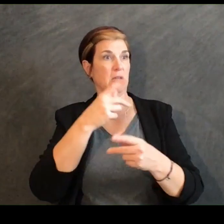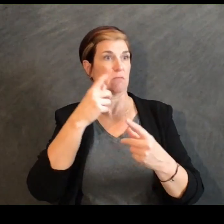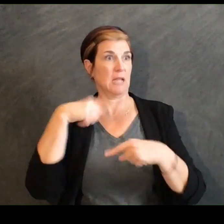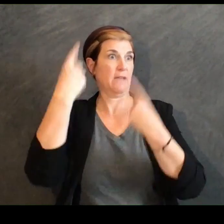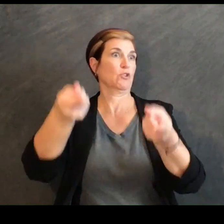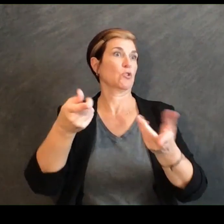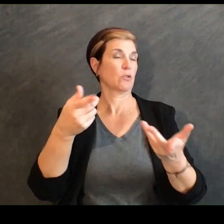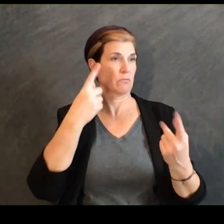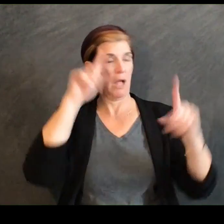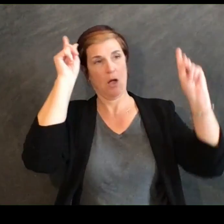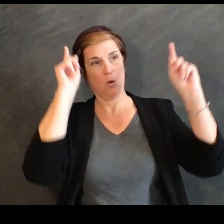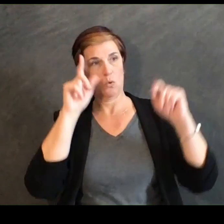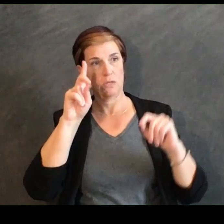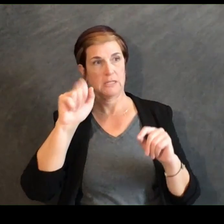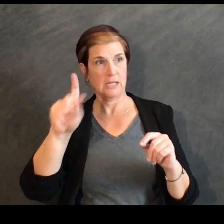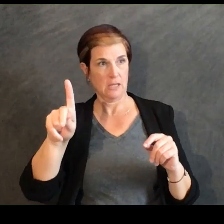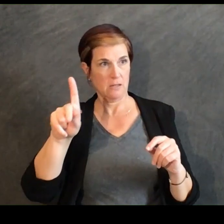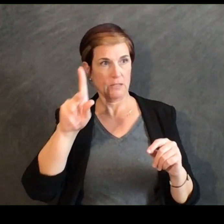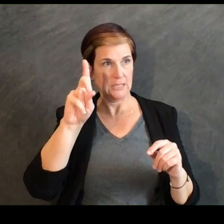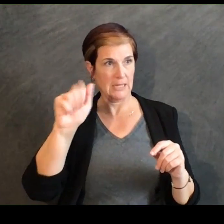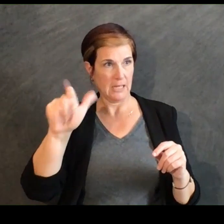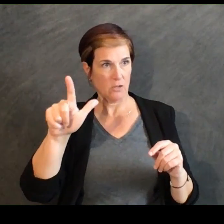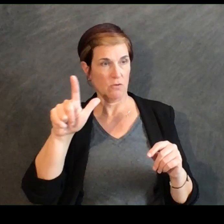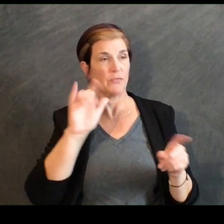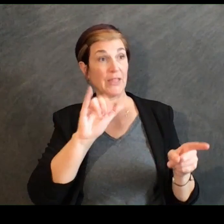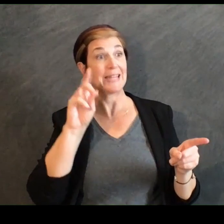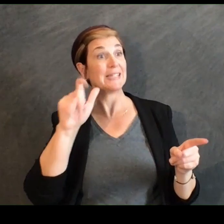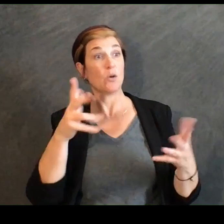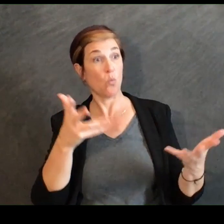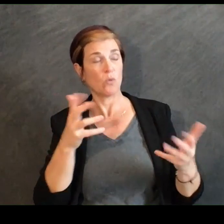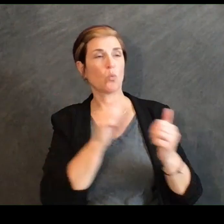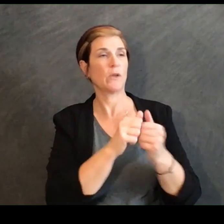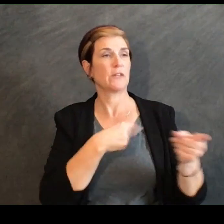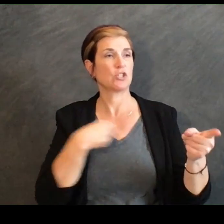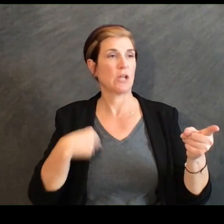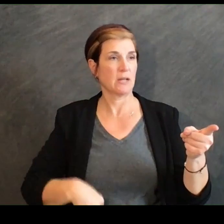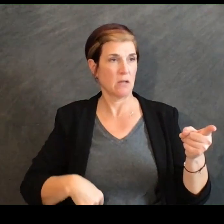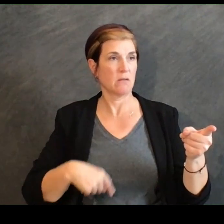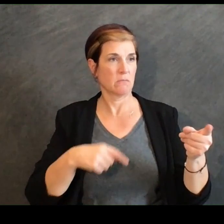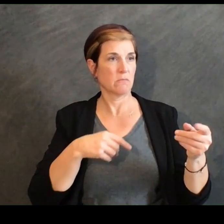of the people here the deal with China but I think that they want to get to the